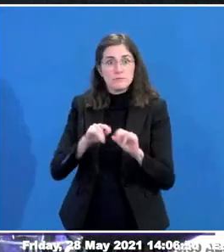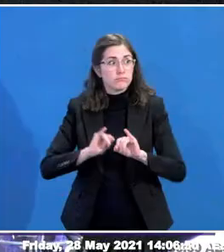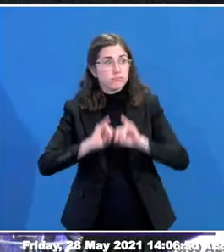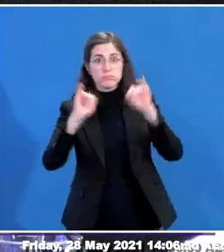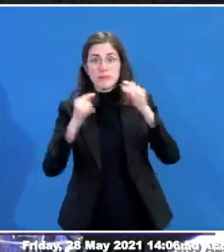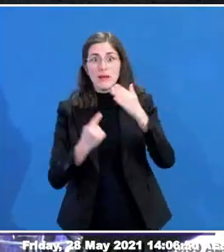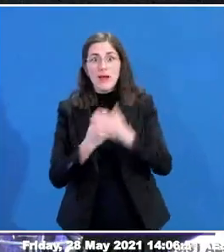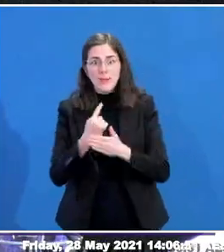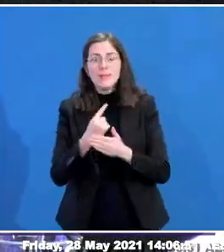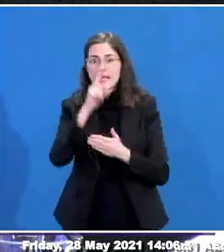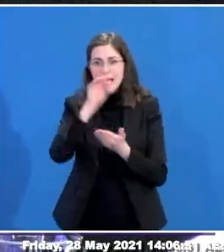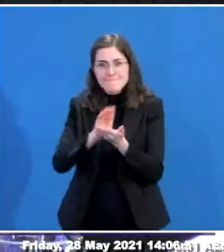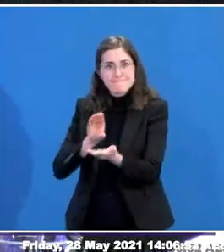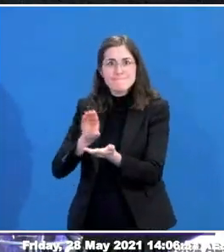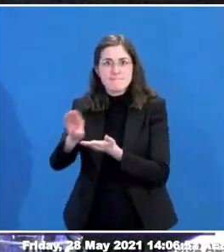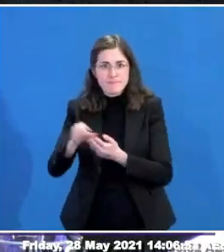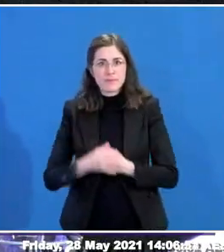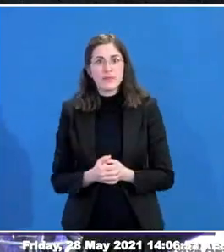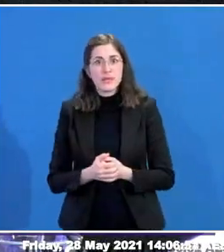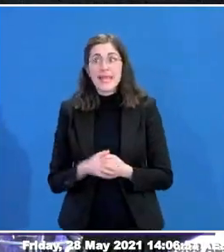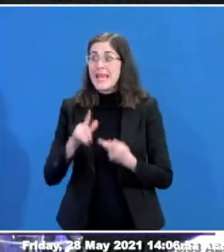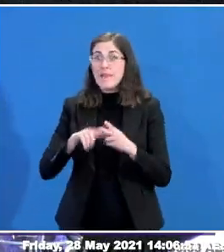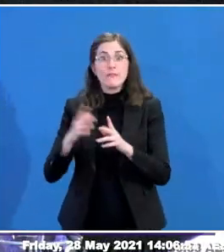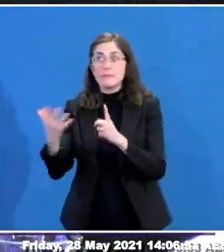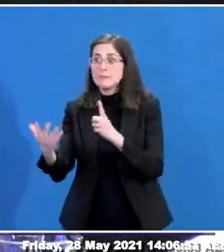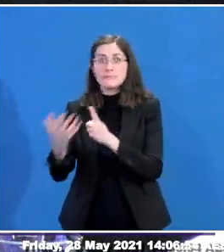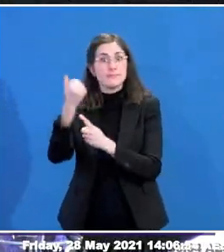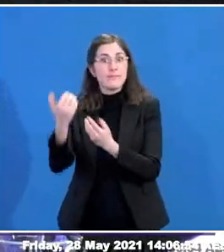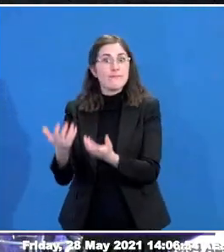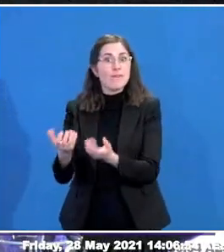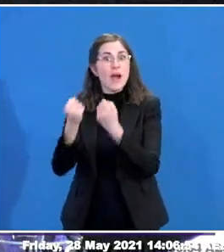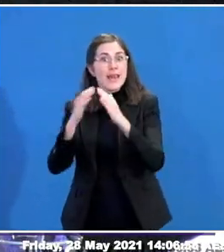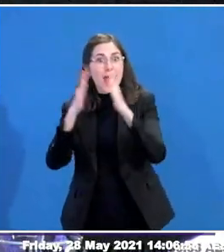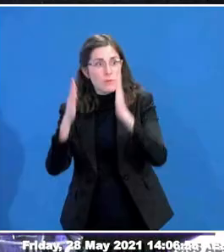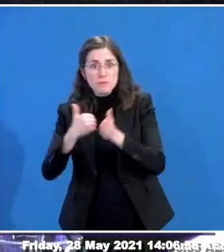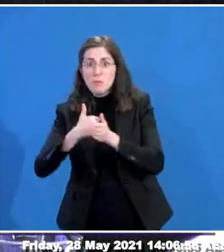Usually we've secured a long-term arrangement and would need to find a